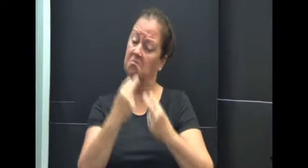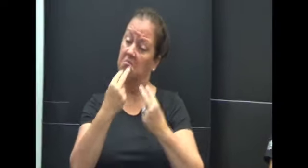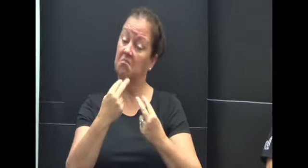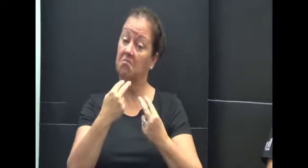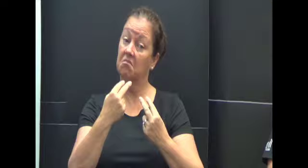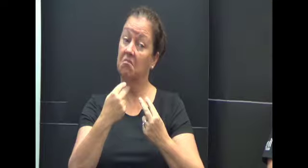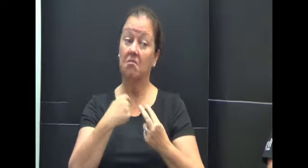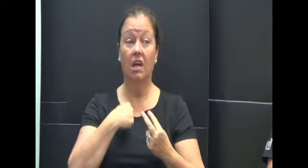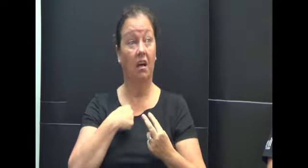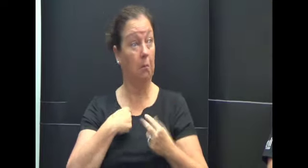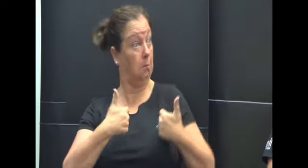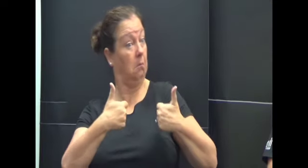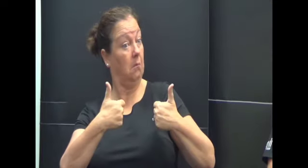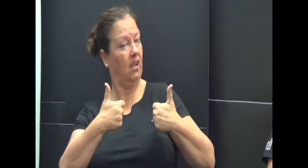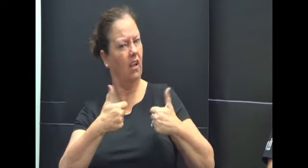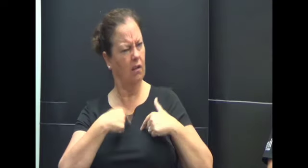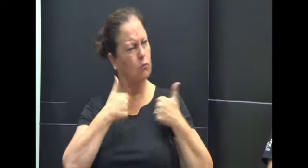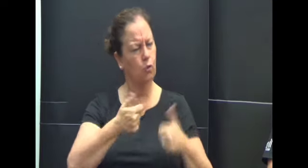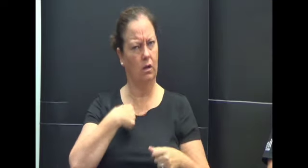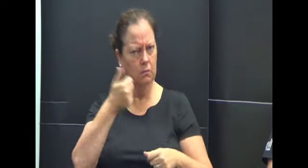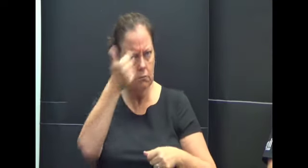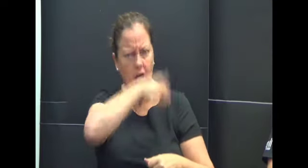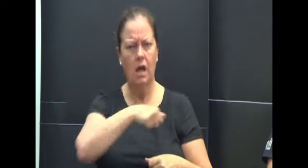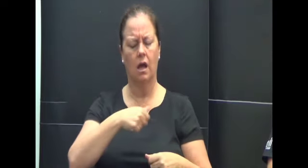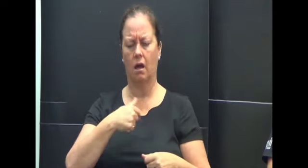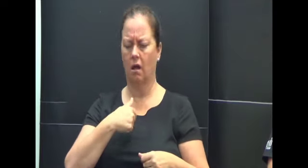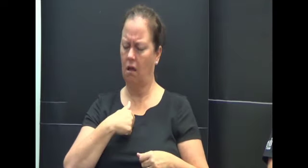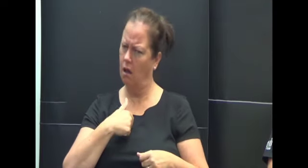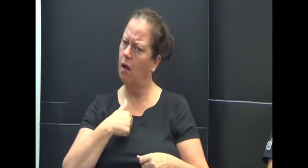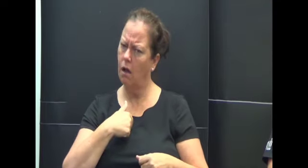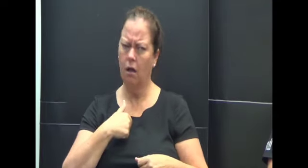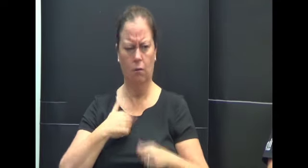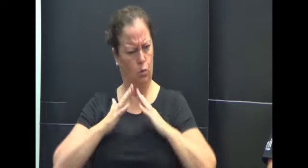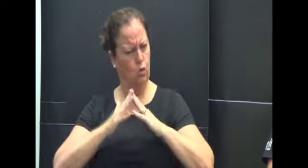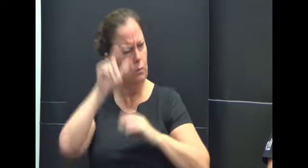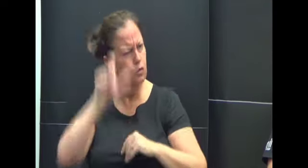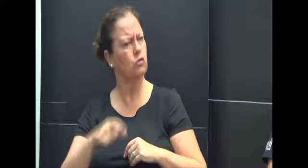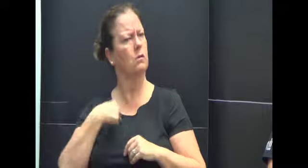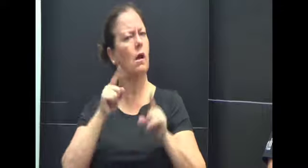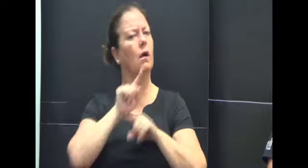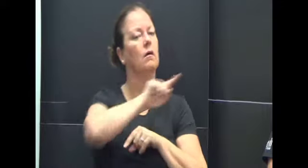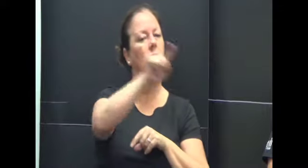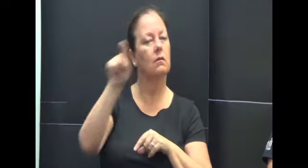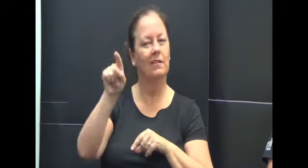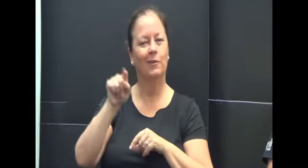you see yourself as smart? As valued? It's all about how we see ourselves. So with emotional